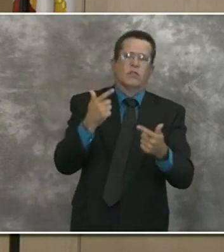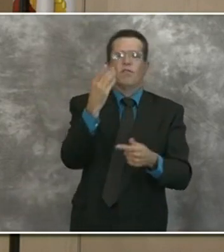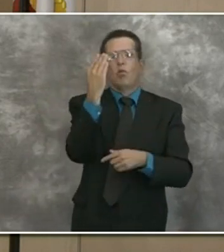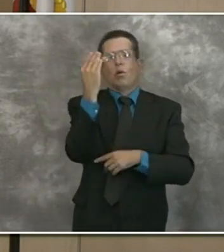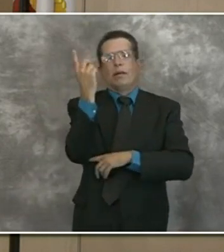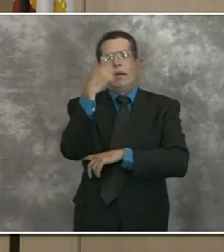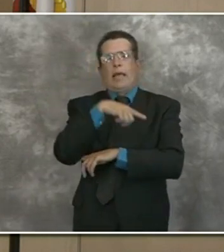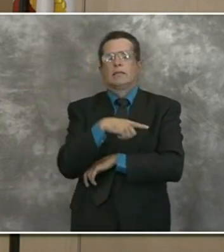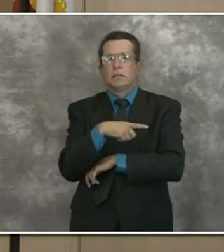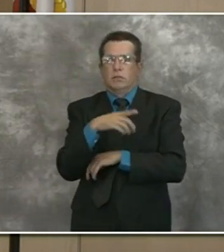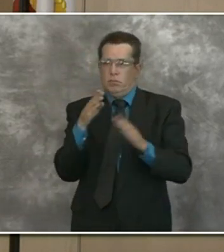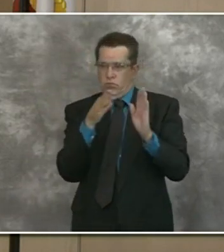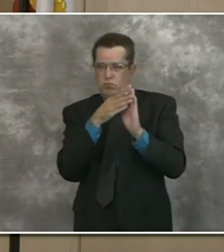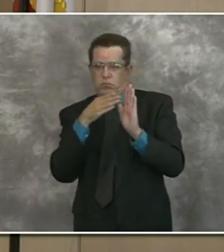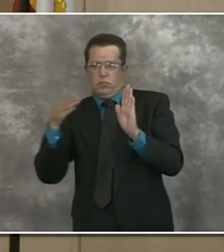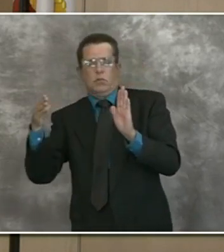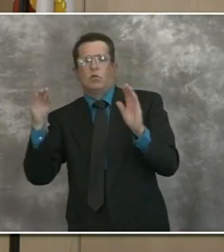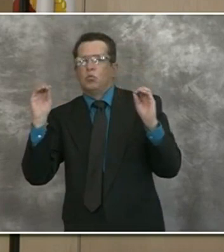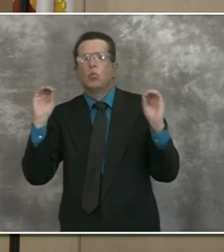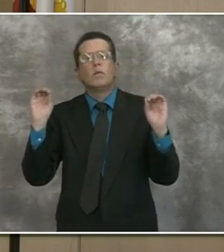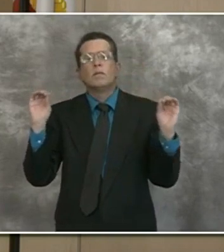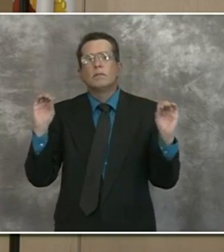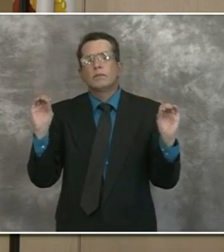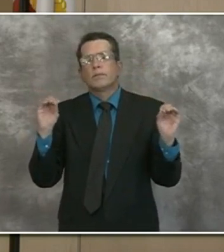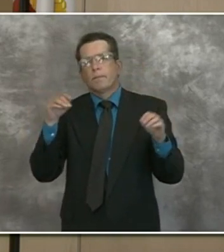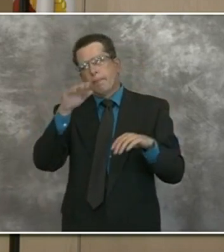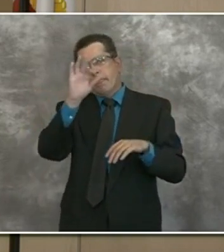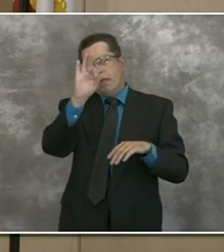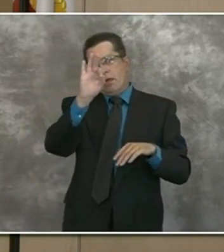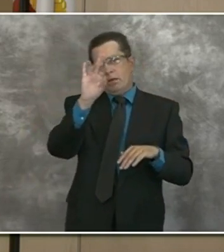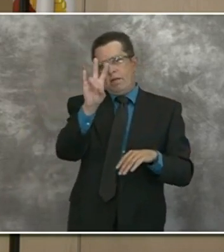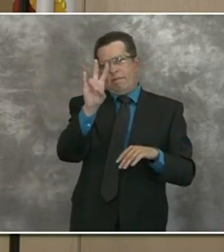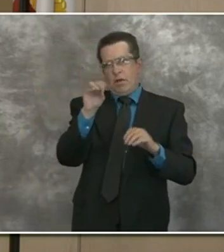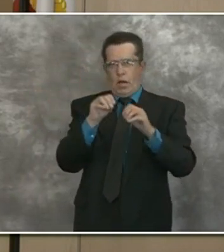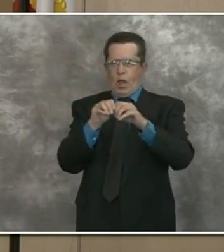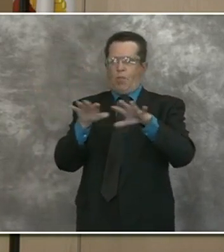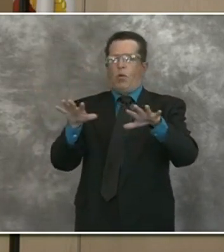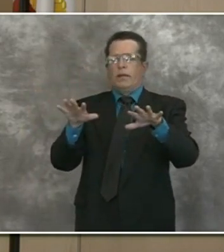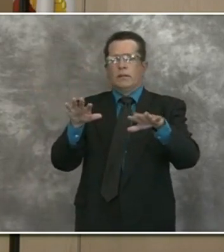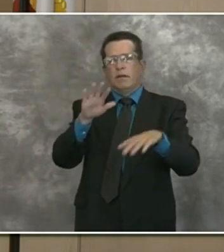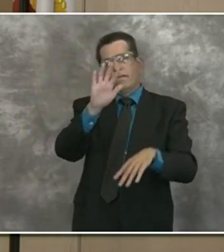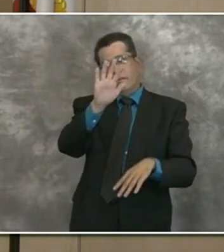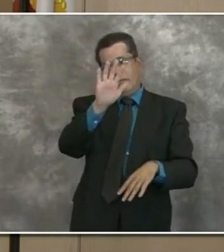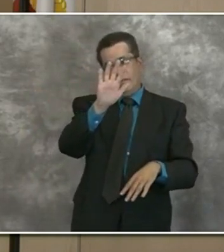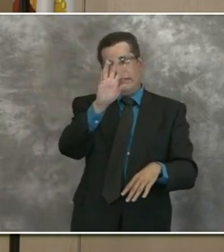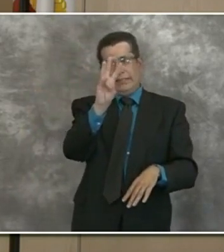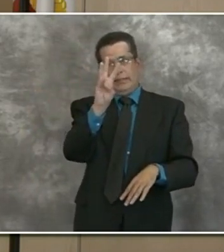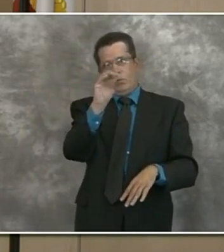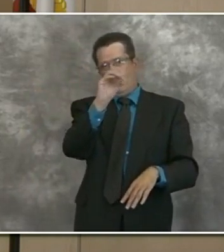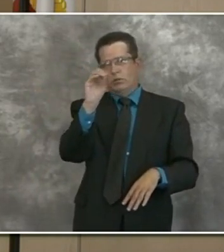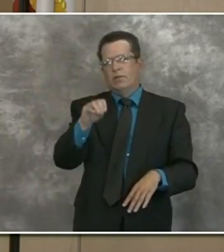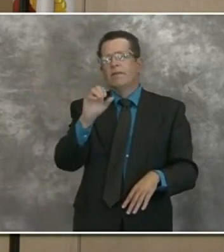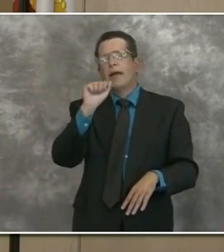HAVE BEEN NO NEW CASES. IN THESE VARIOUS FACILITIES IN